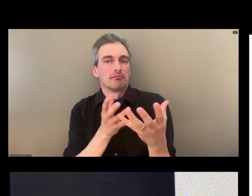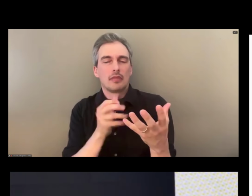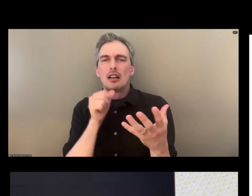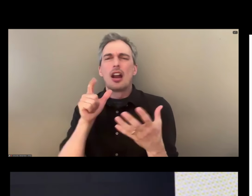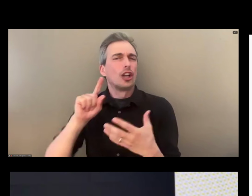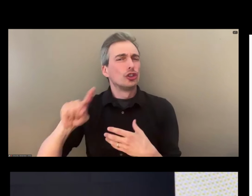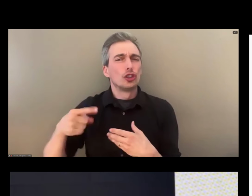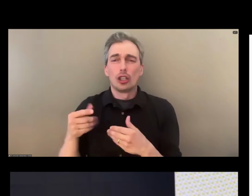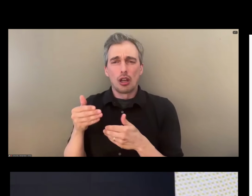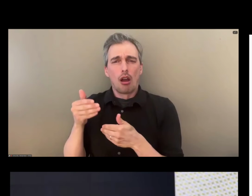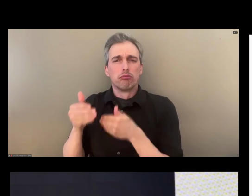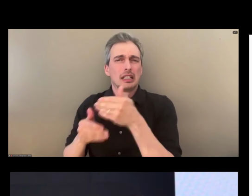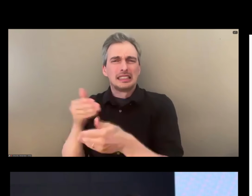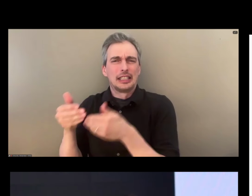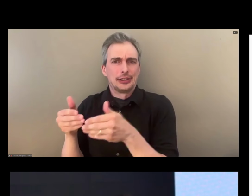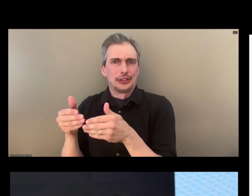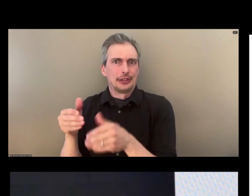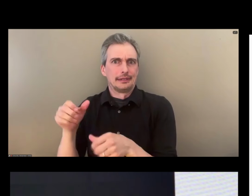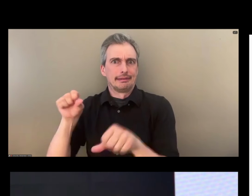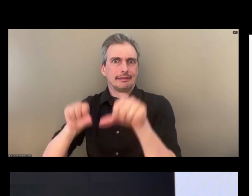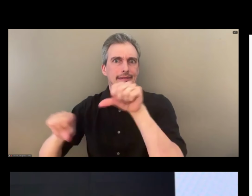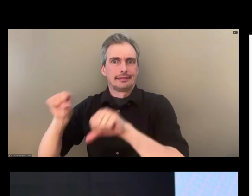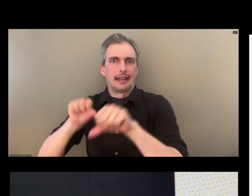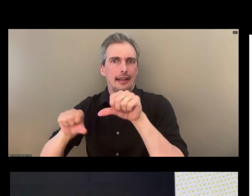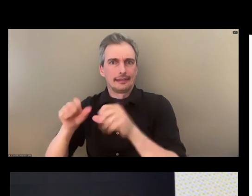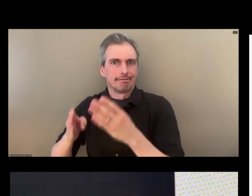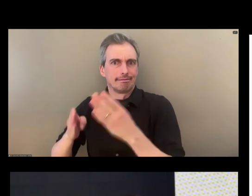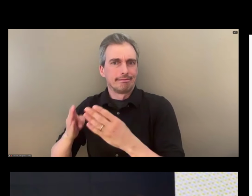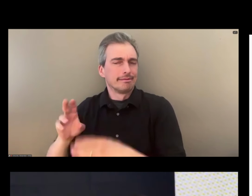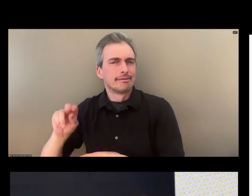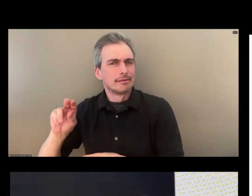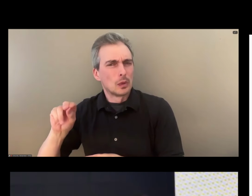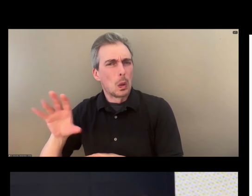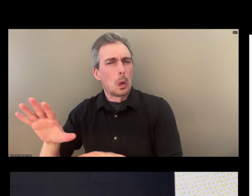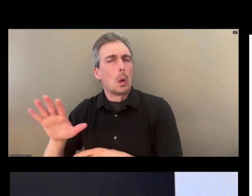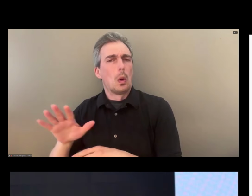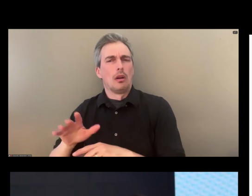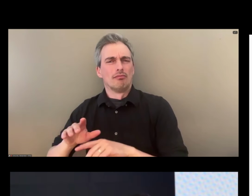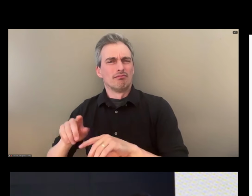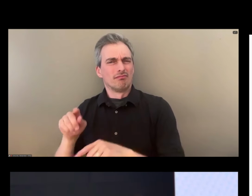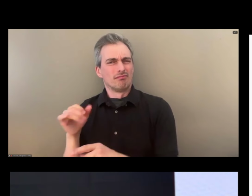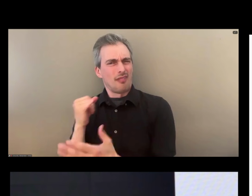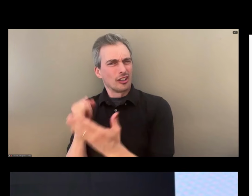Like... Two engineers can produce very different results from the exact same tracks.